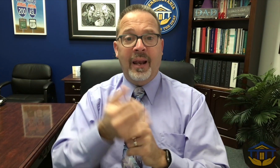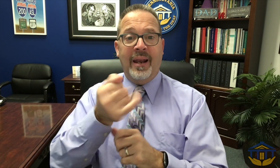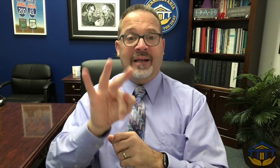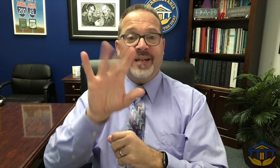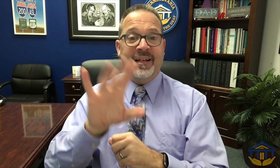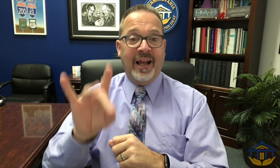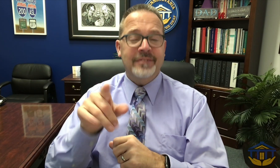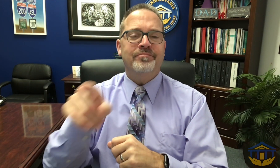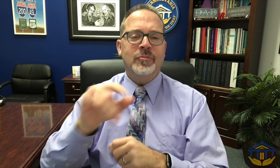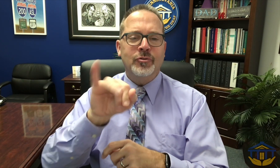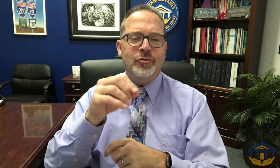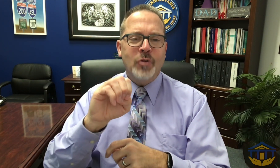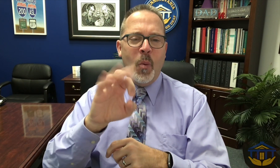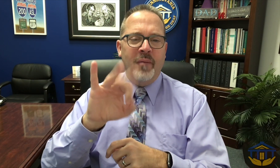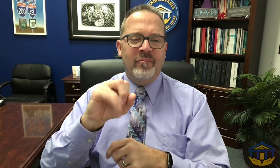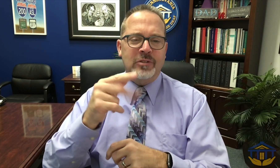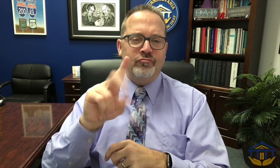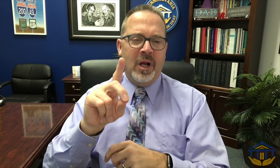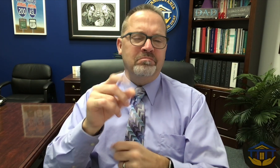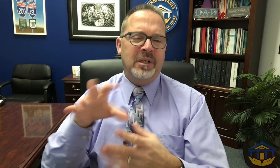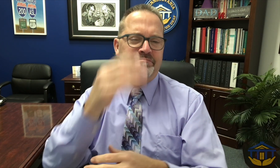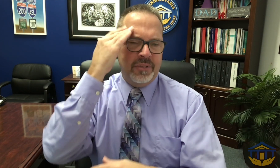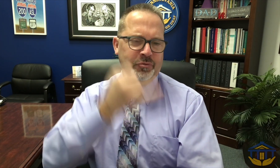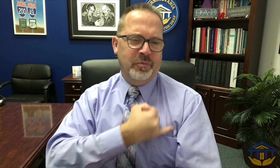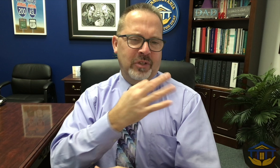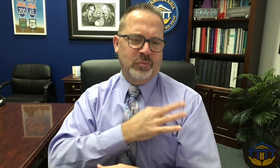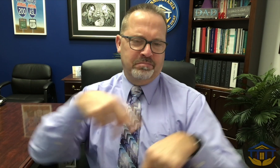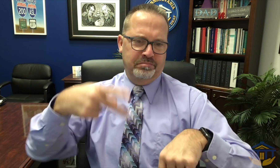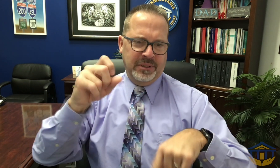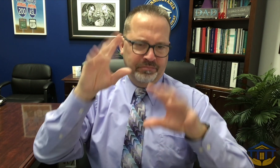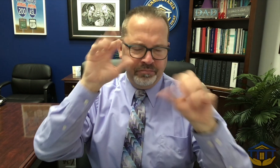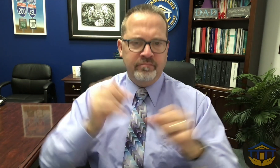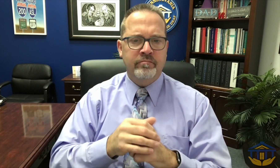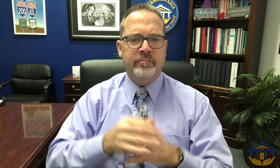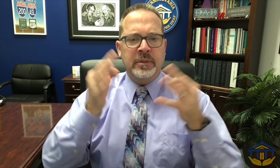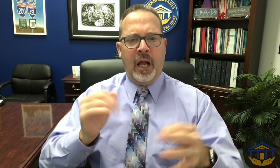Then in 1988 Joe Fischgrund, who many of you already know, was Head of School at the time